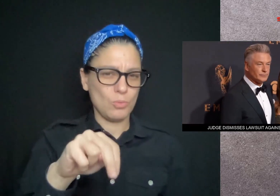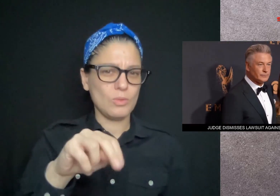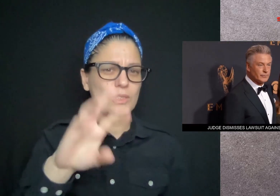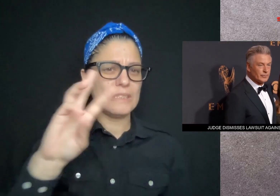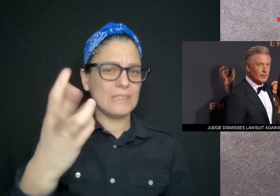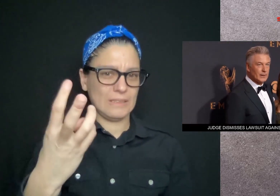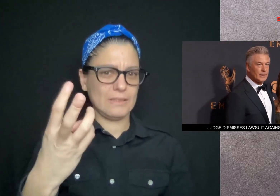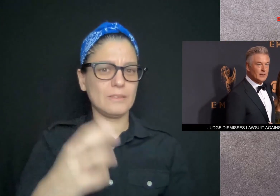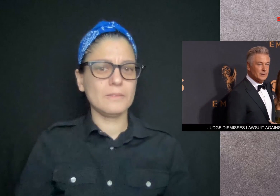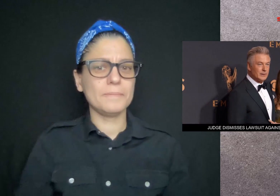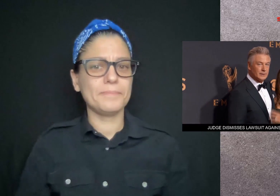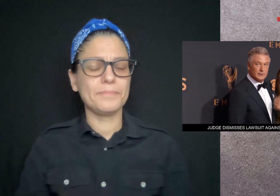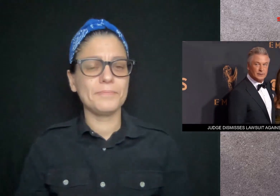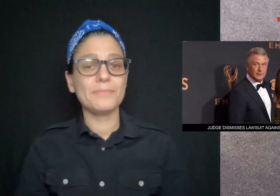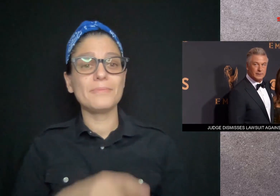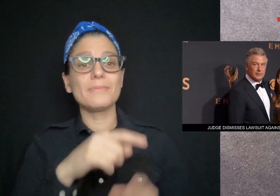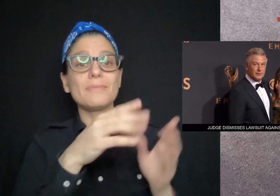protest just before the violent clash